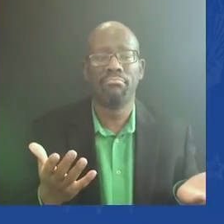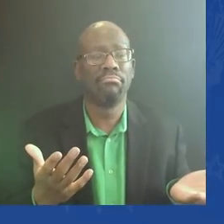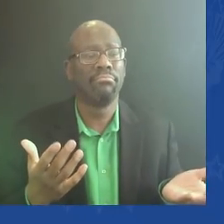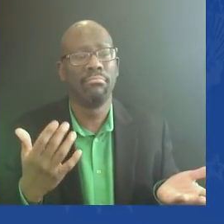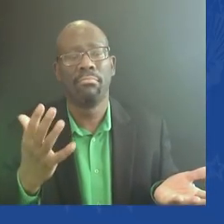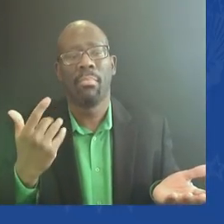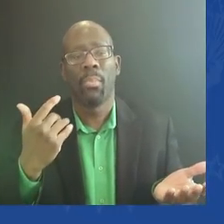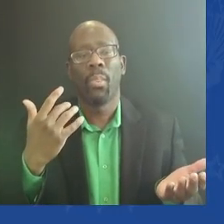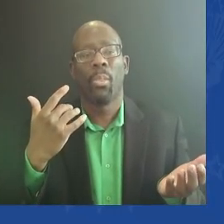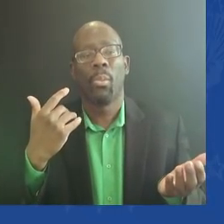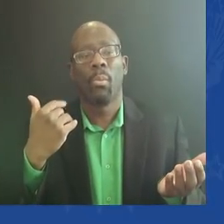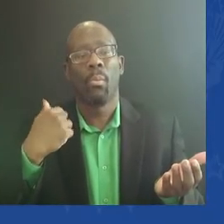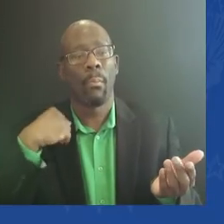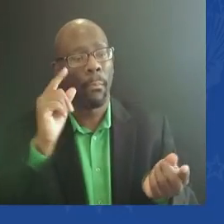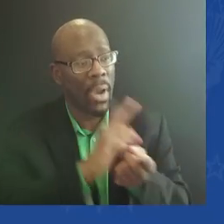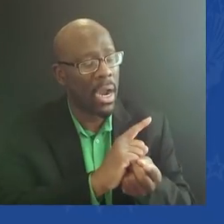And he came in and he talked to my family